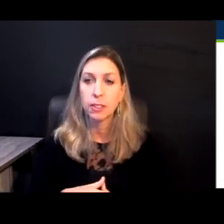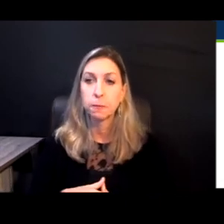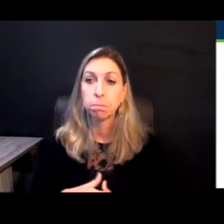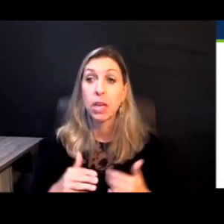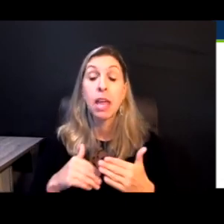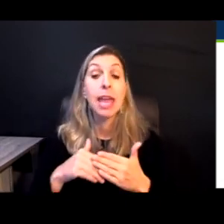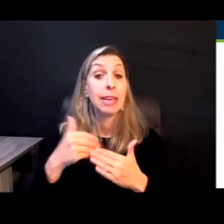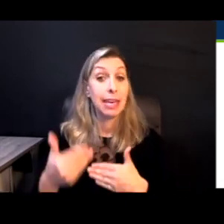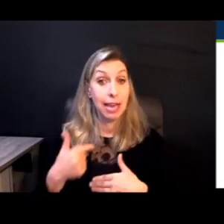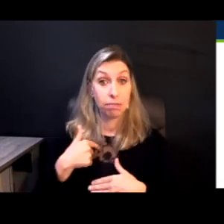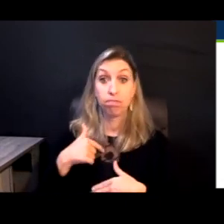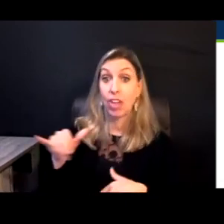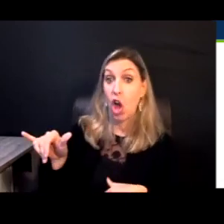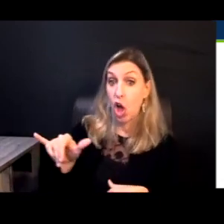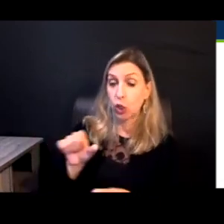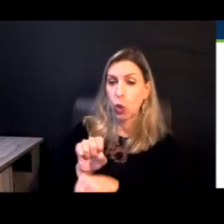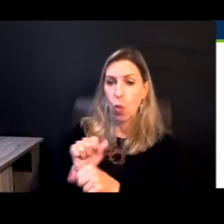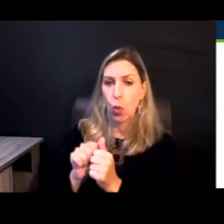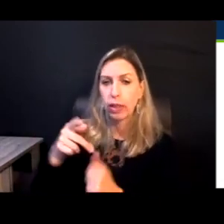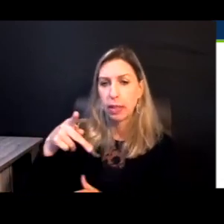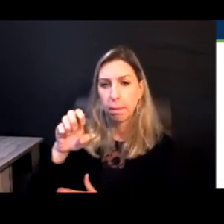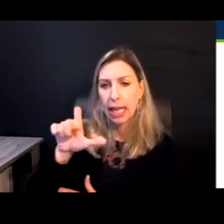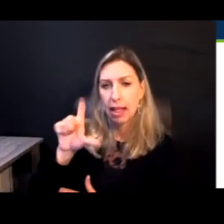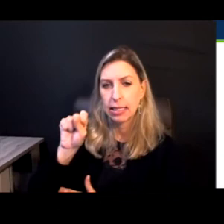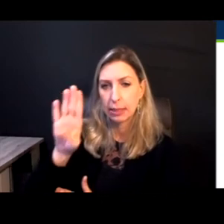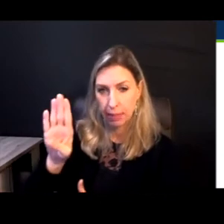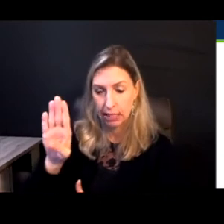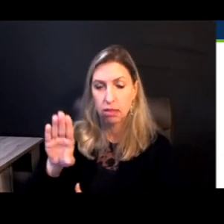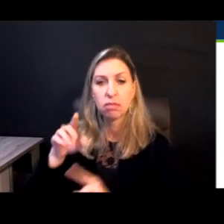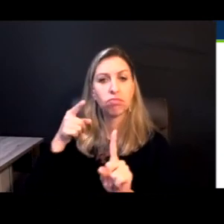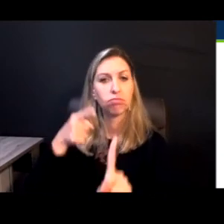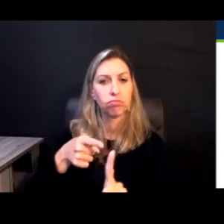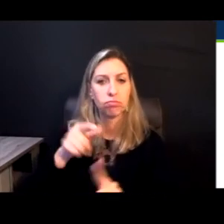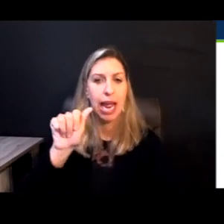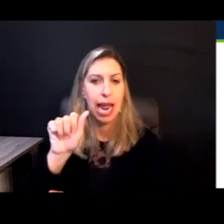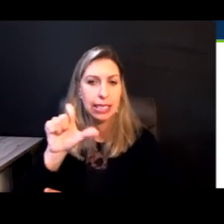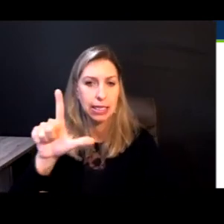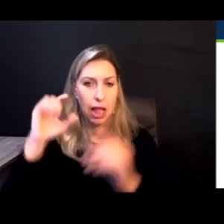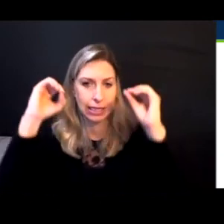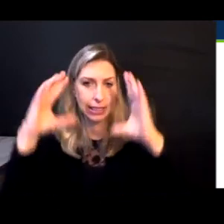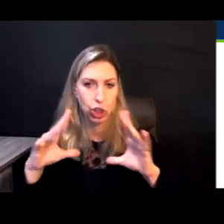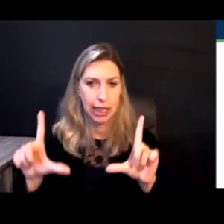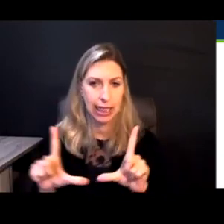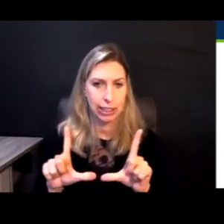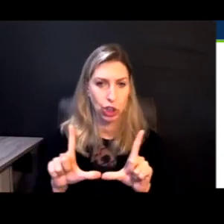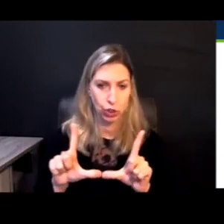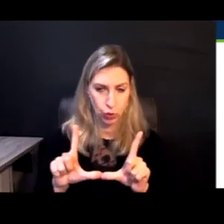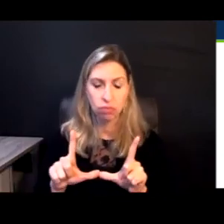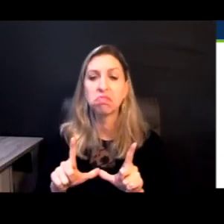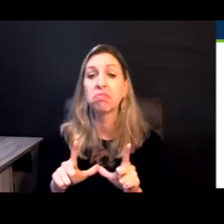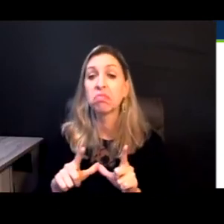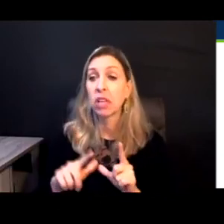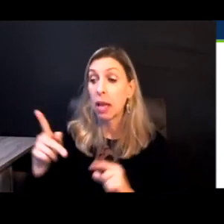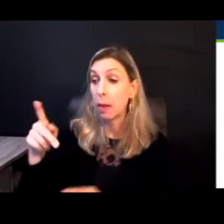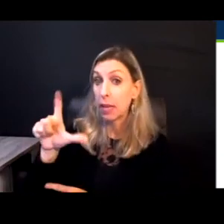I also worked with the Executive Director for the Professional Education Licensure State